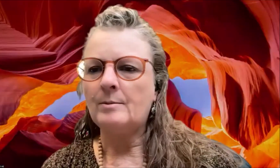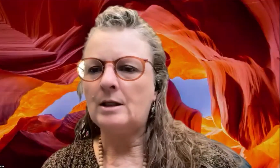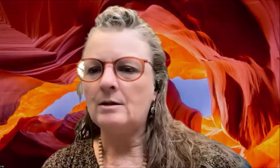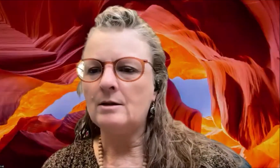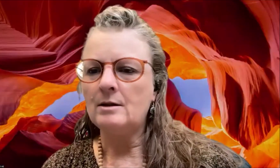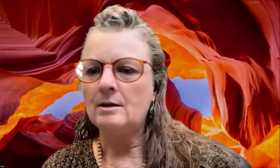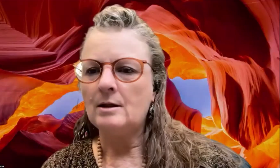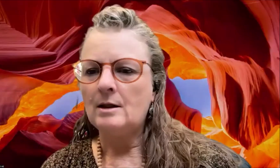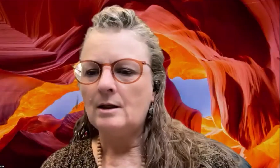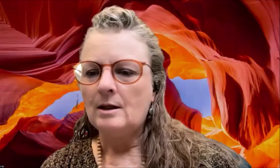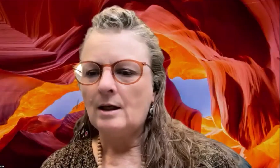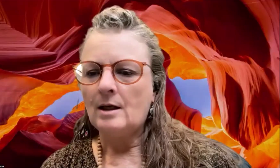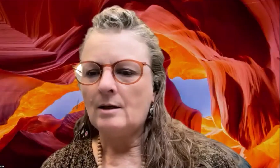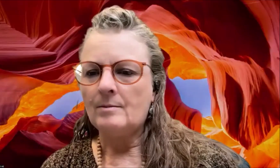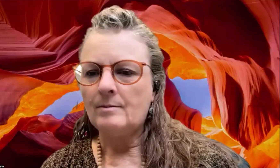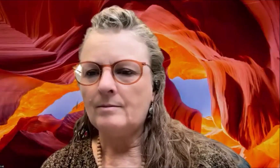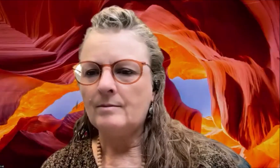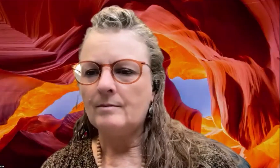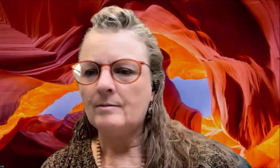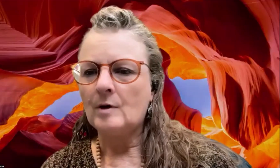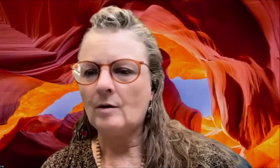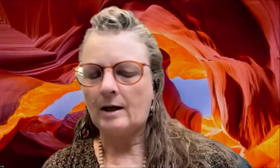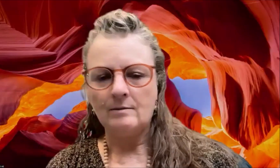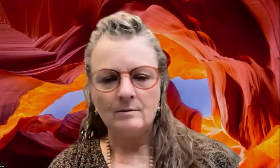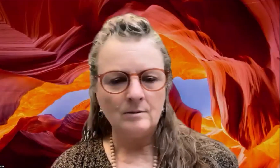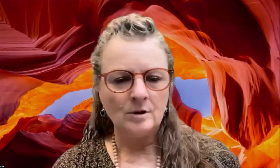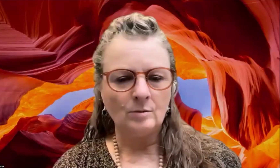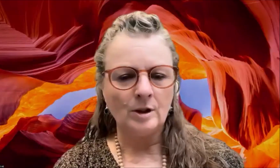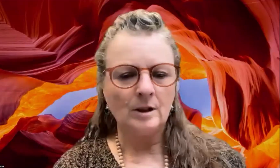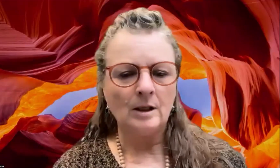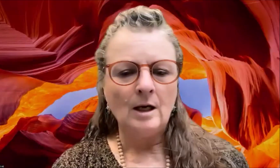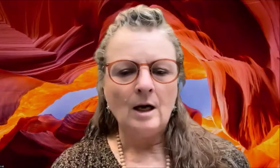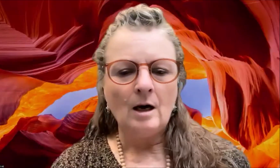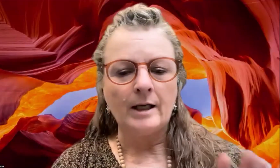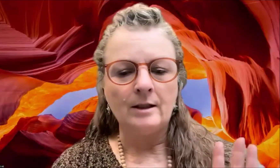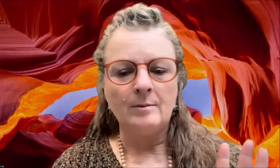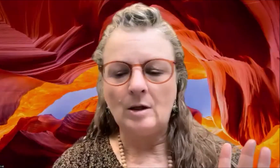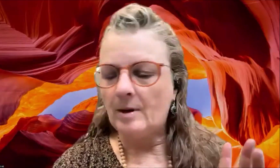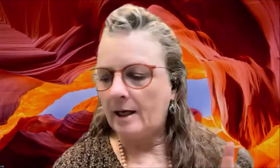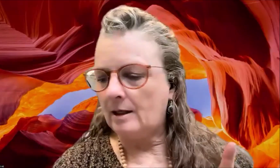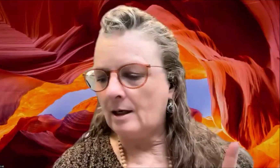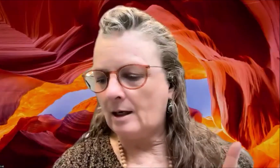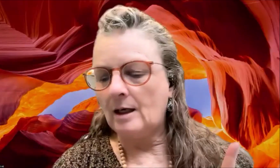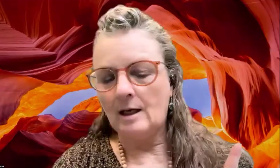I'm here. Okay, so we're good. All right, let me go back and I